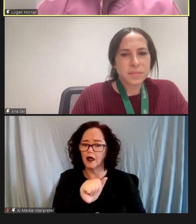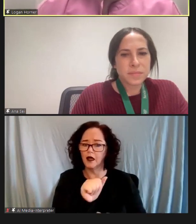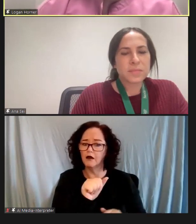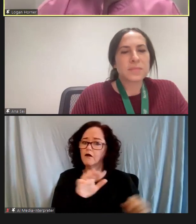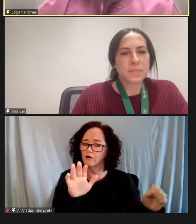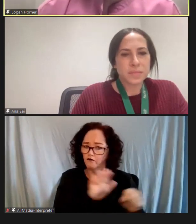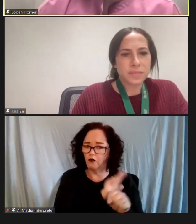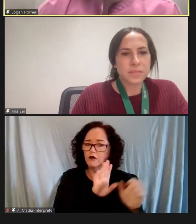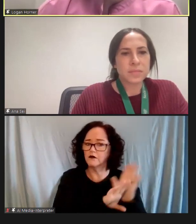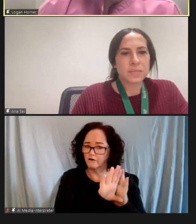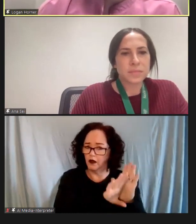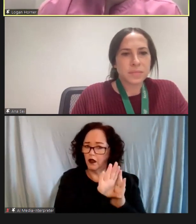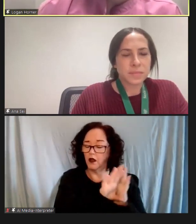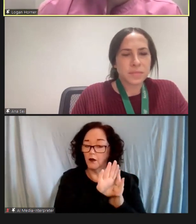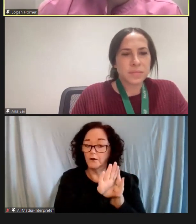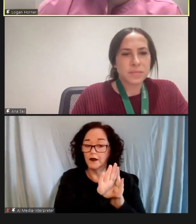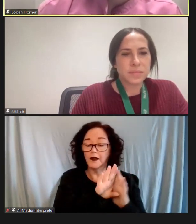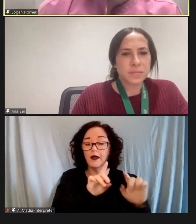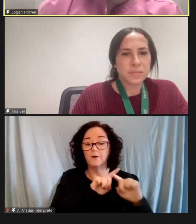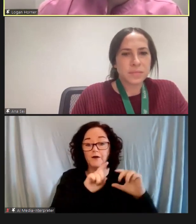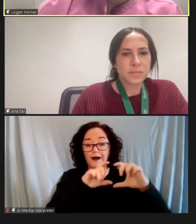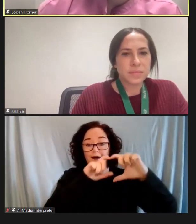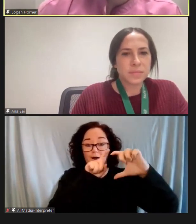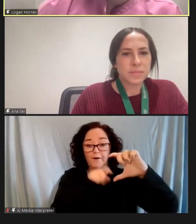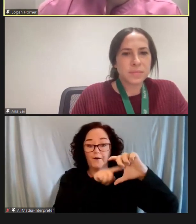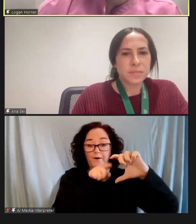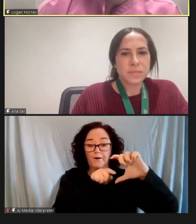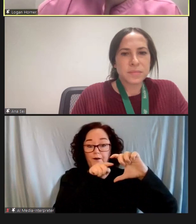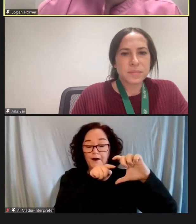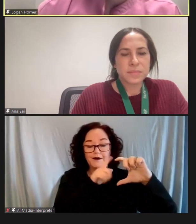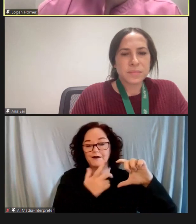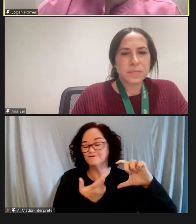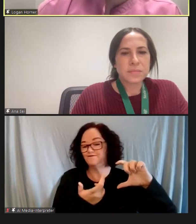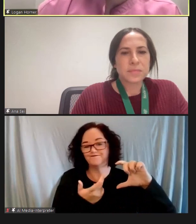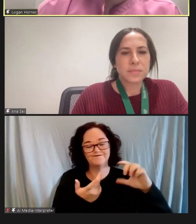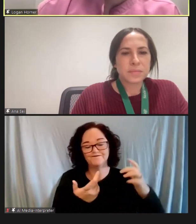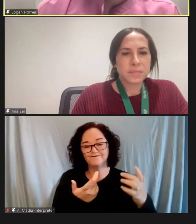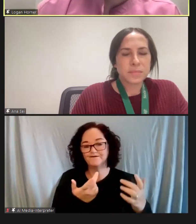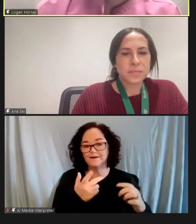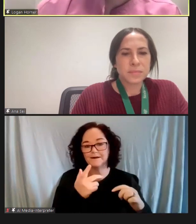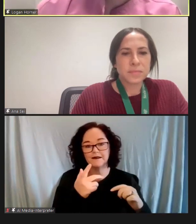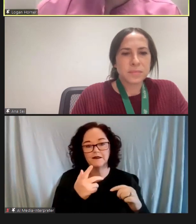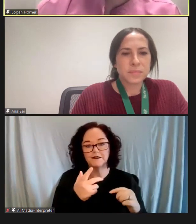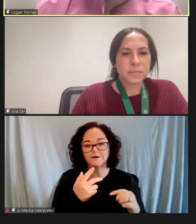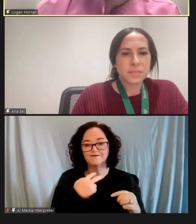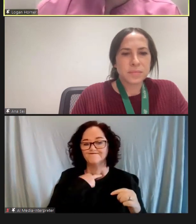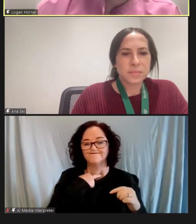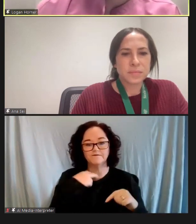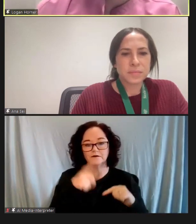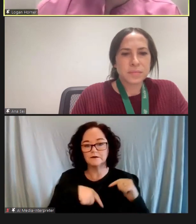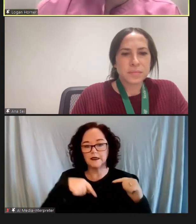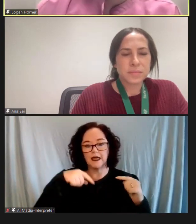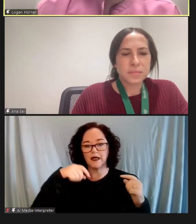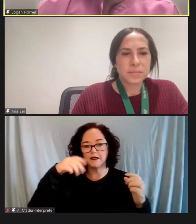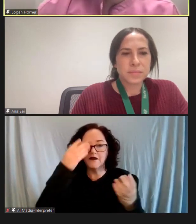what is inside of the CIA isn't able to